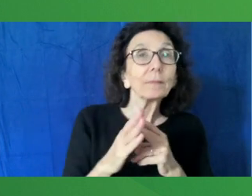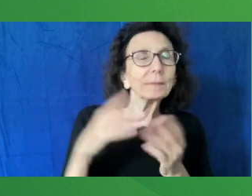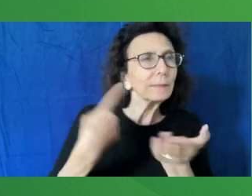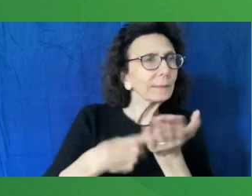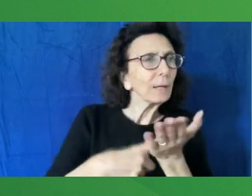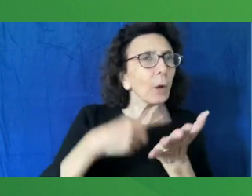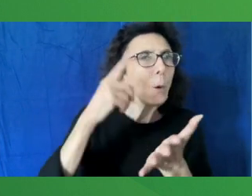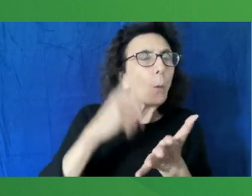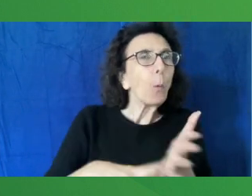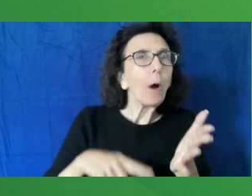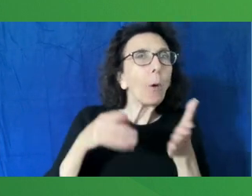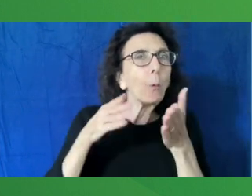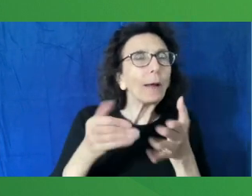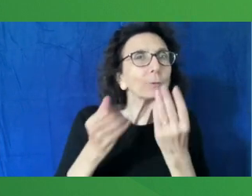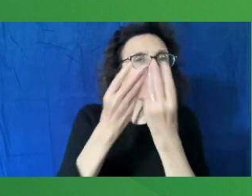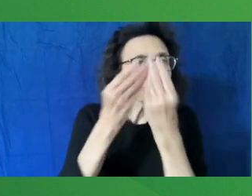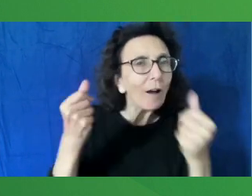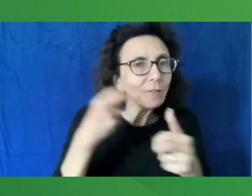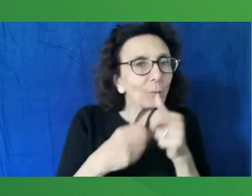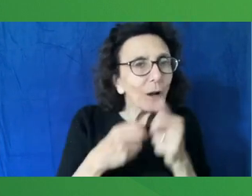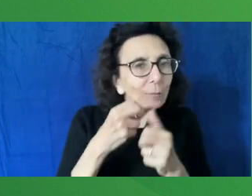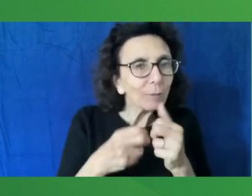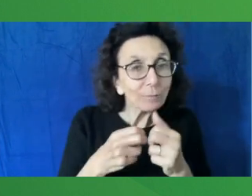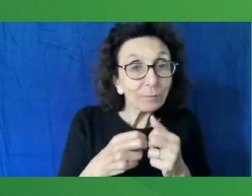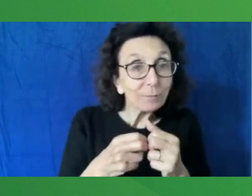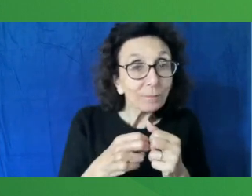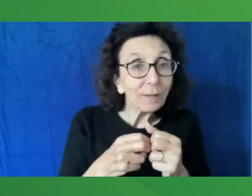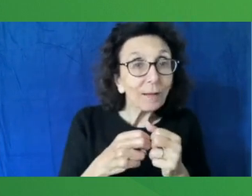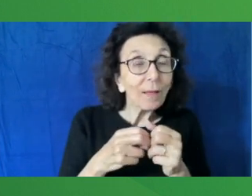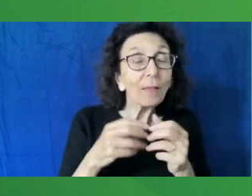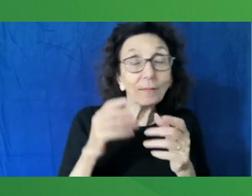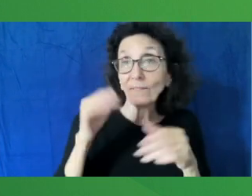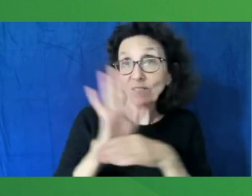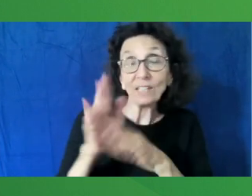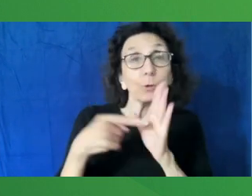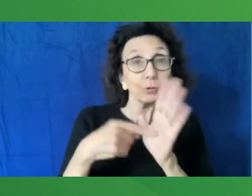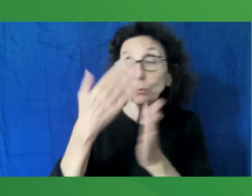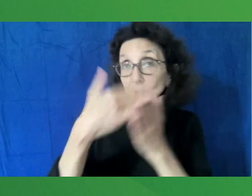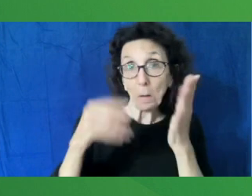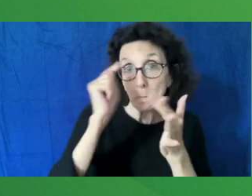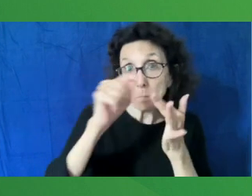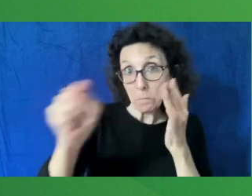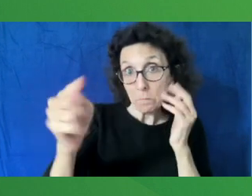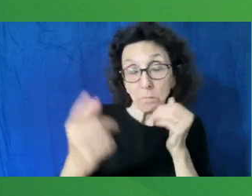which are presented in the video.